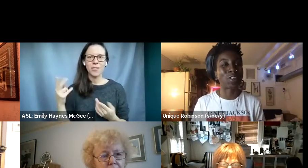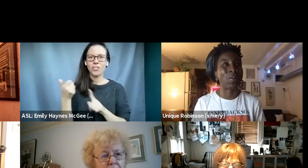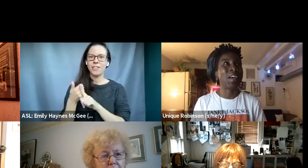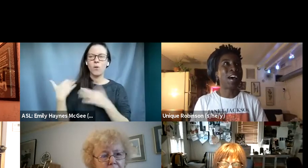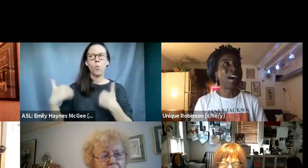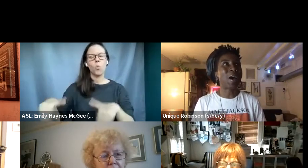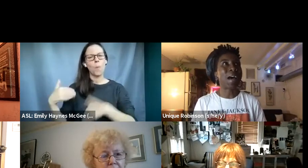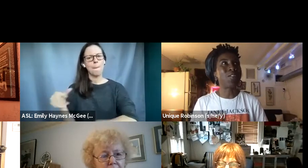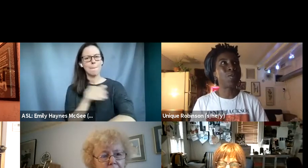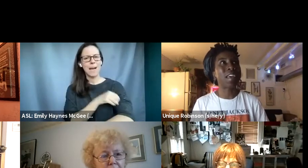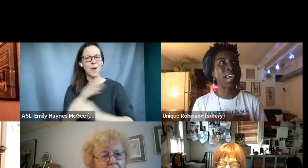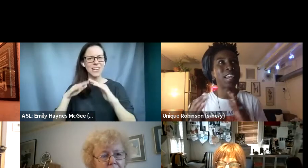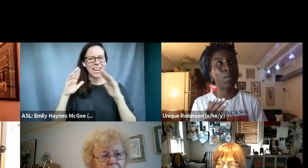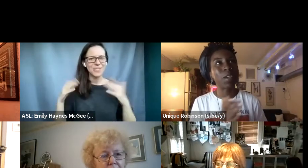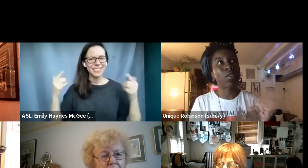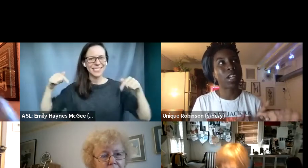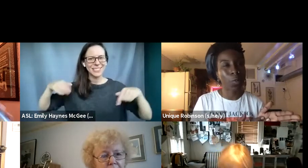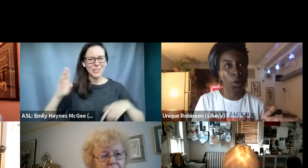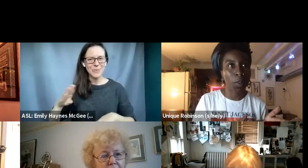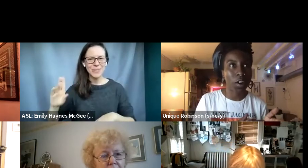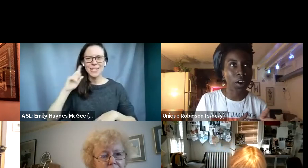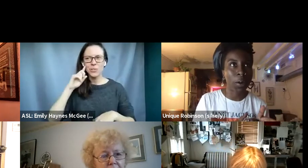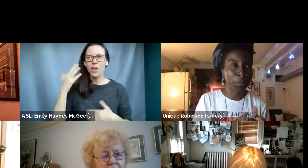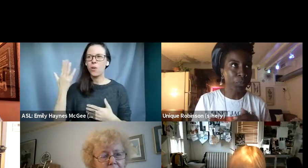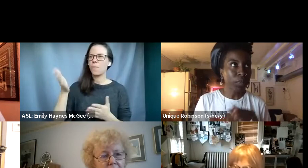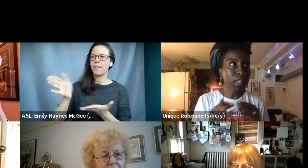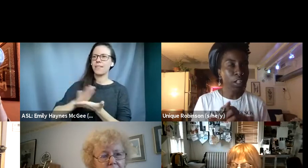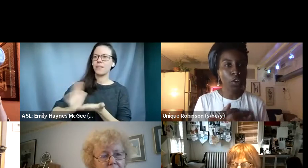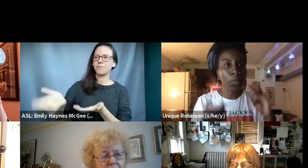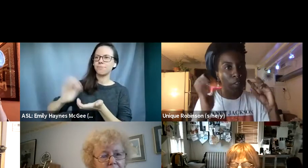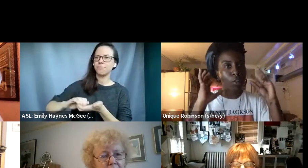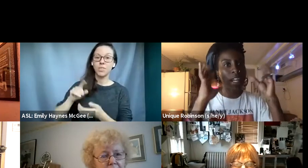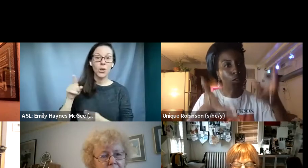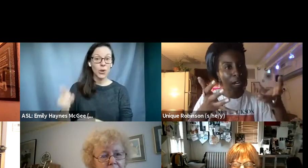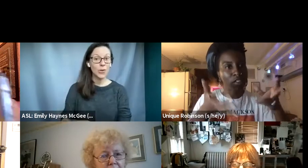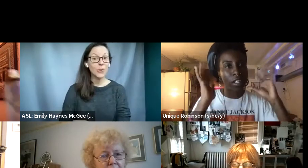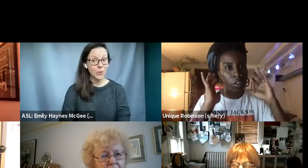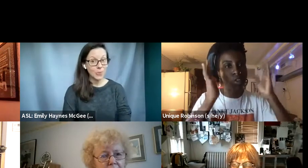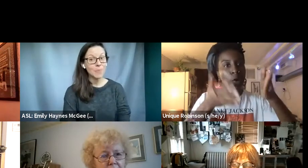So I knew it would be great to work with her in terms of the creative direction to know